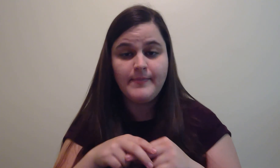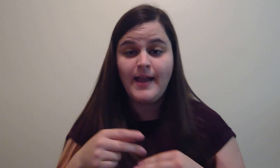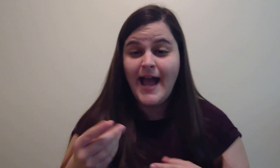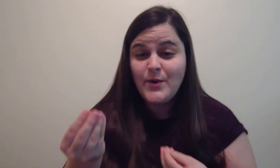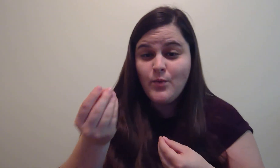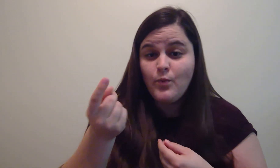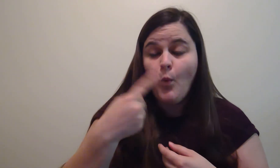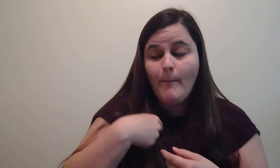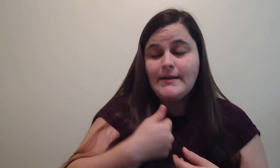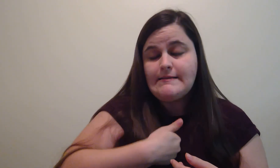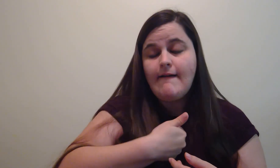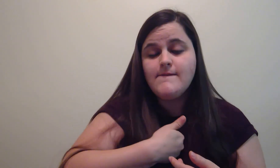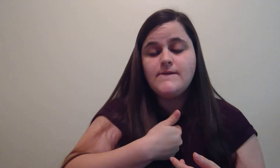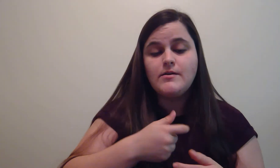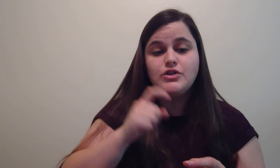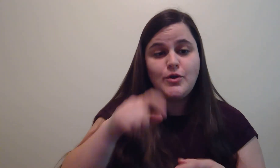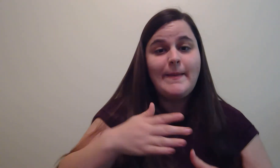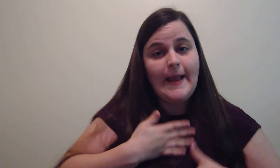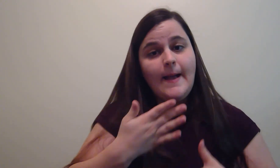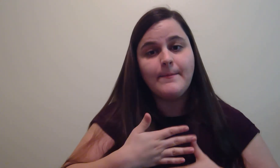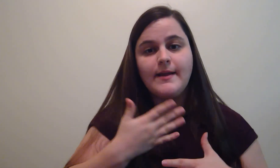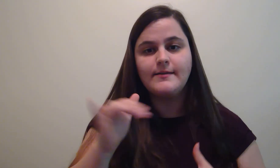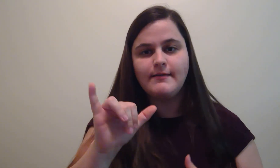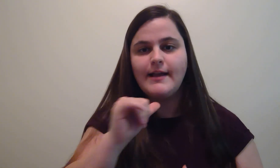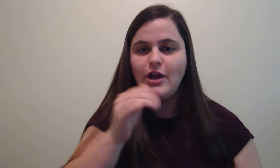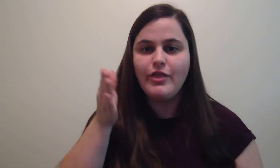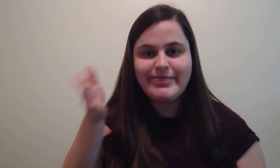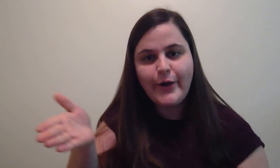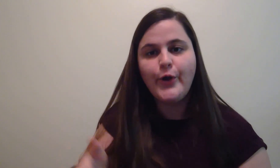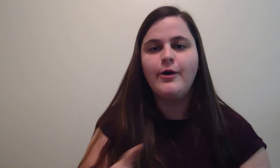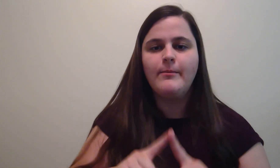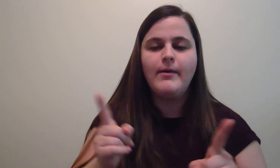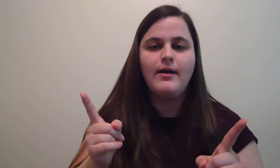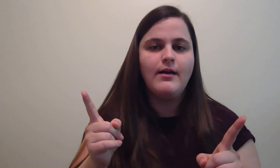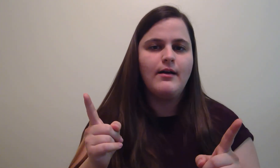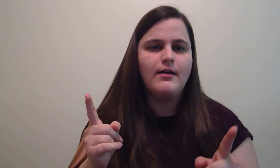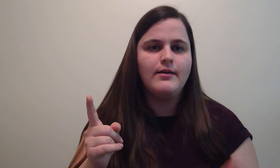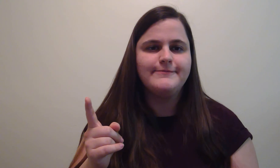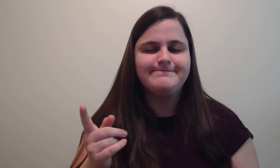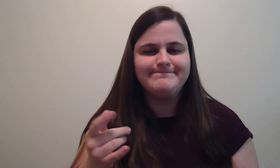I told myself I should be glad about it, it was like she wasn't even there, and isn't that what I always wanted?